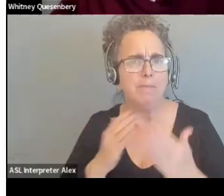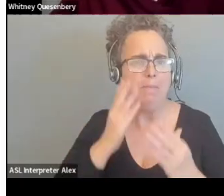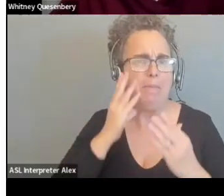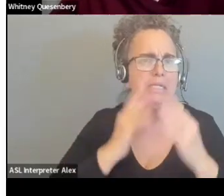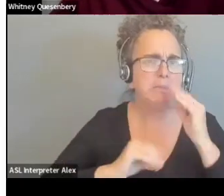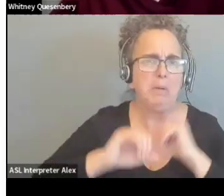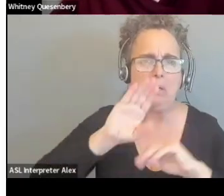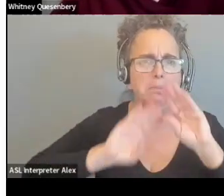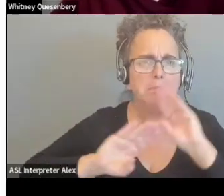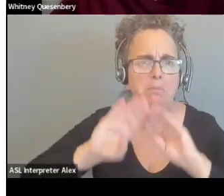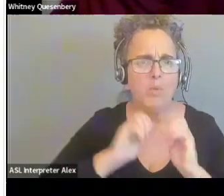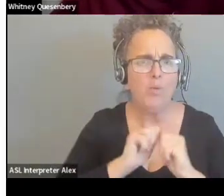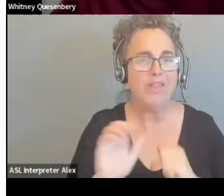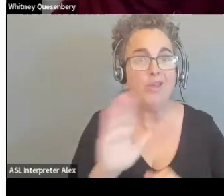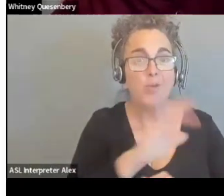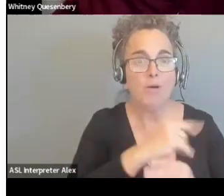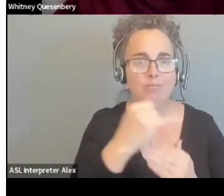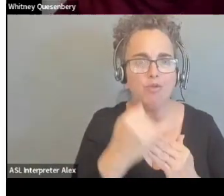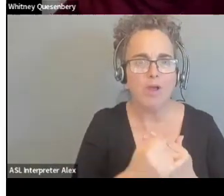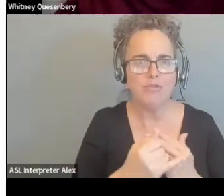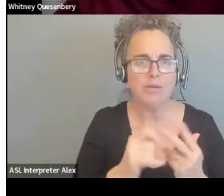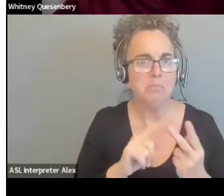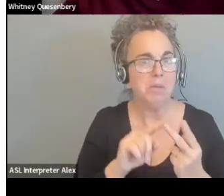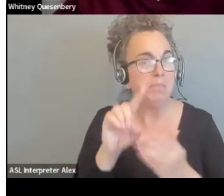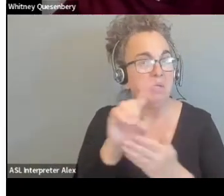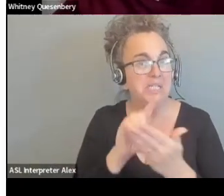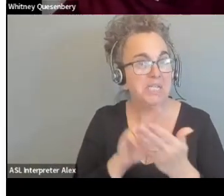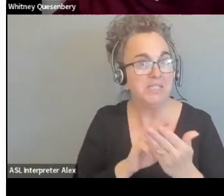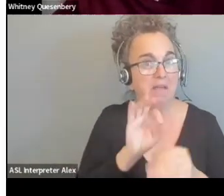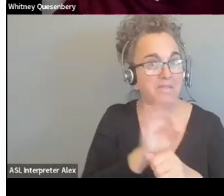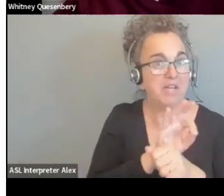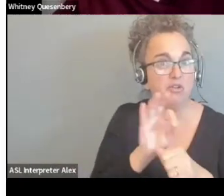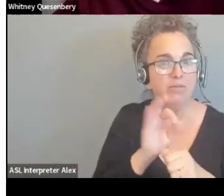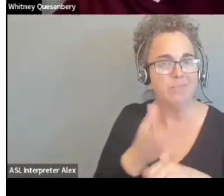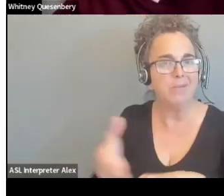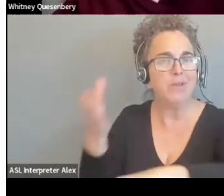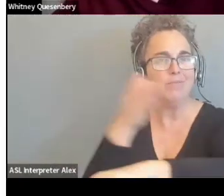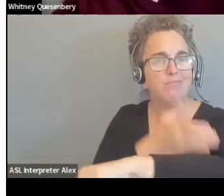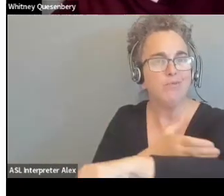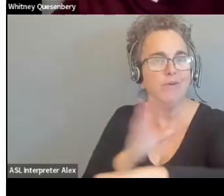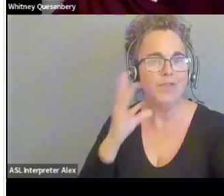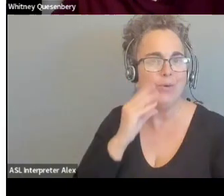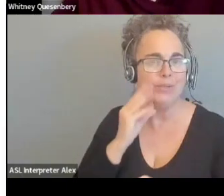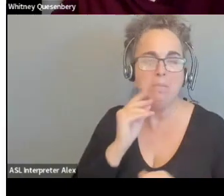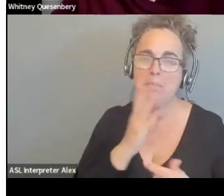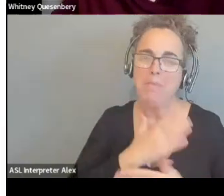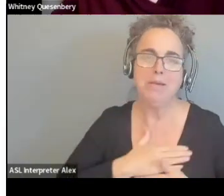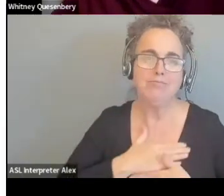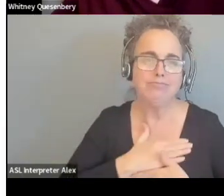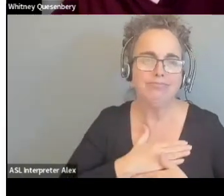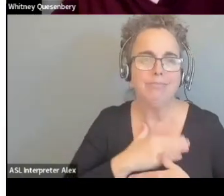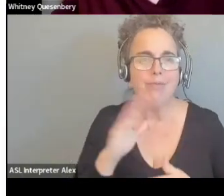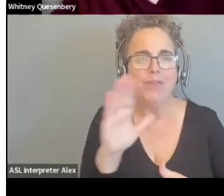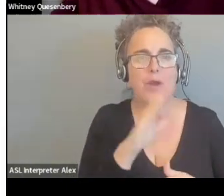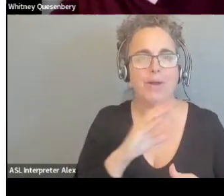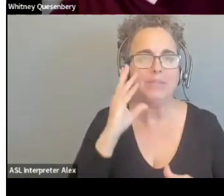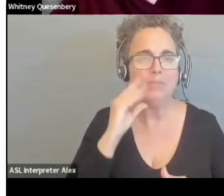What design features might make their experience a little better, maybe even delightful, right? So and what, what thing, what's one thing